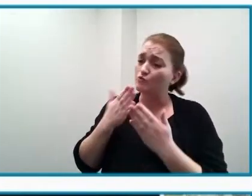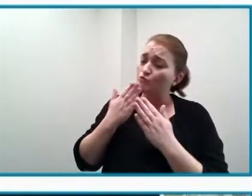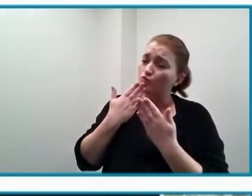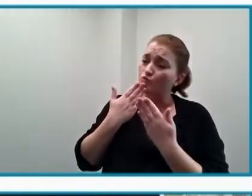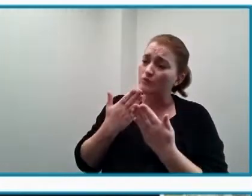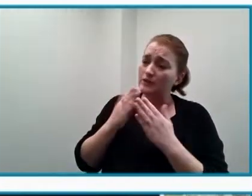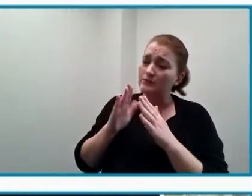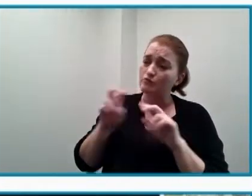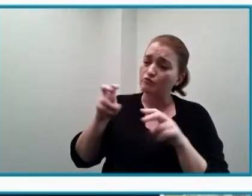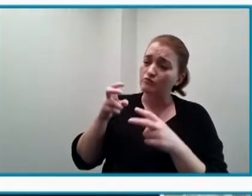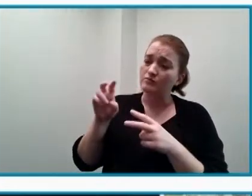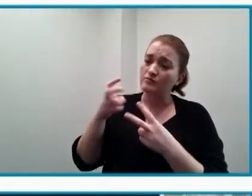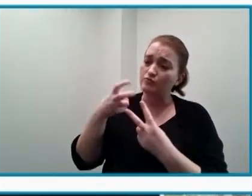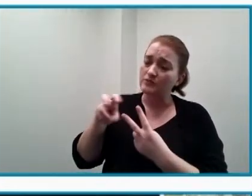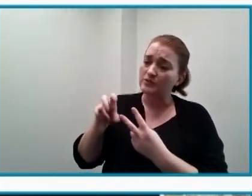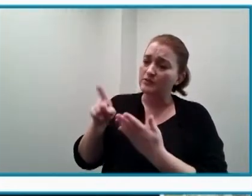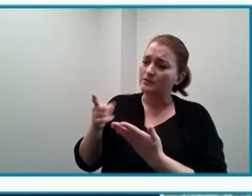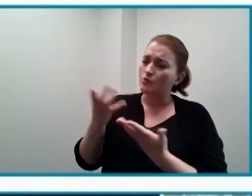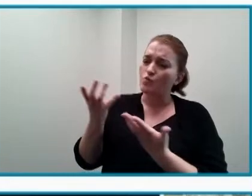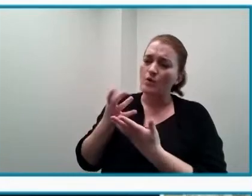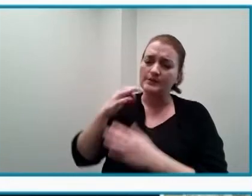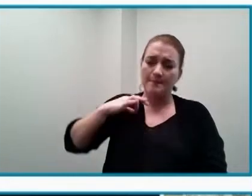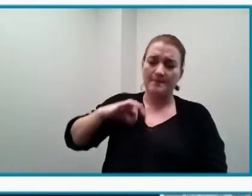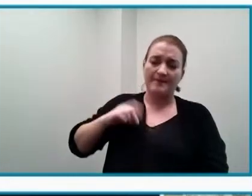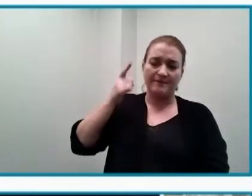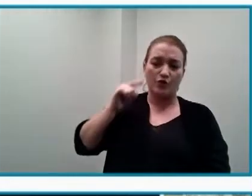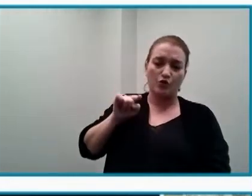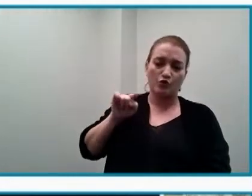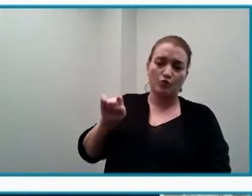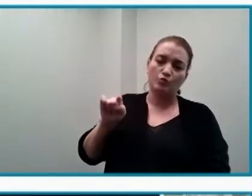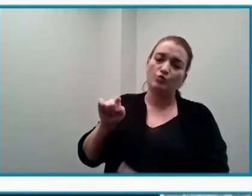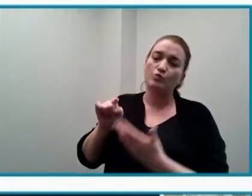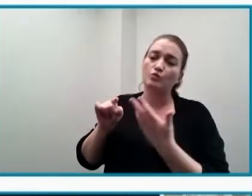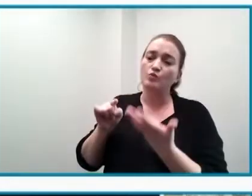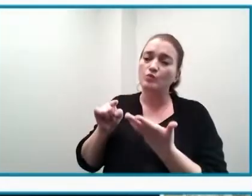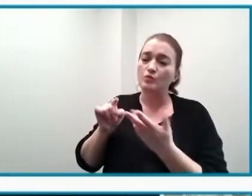what is the benefit for you and for your group of this